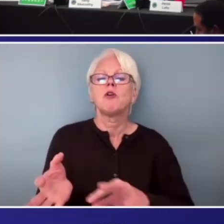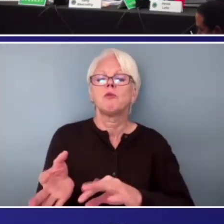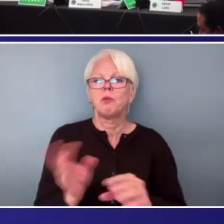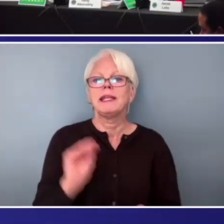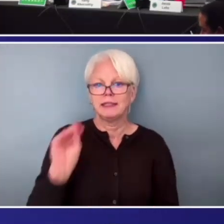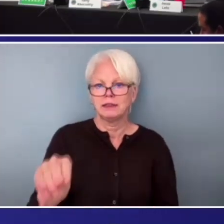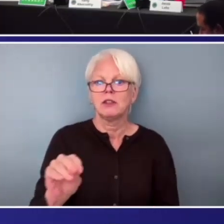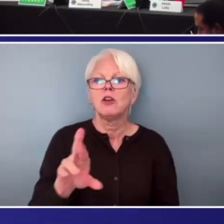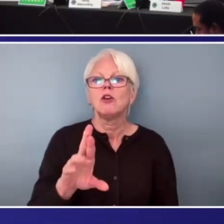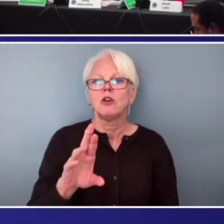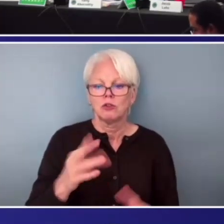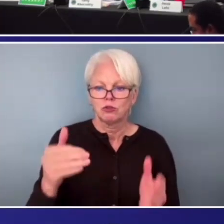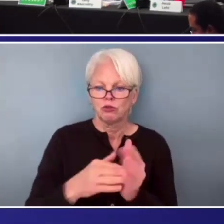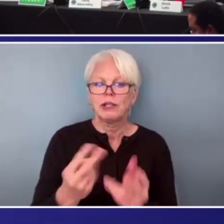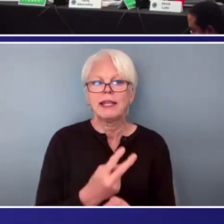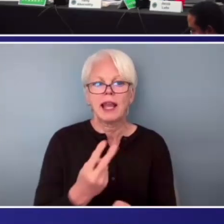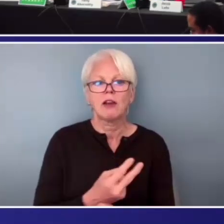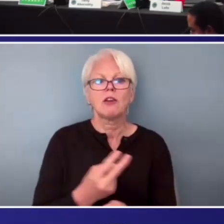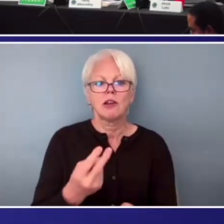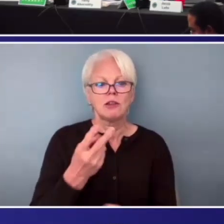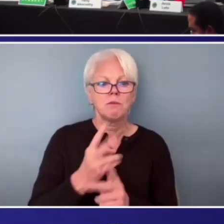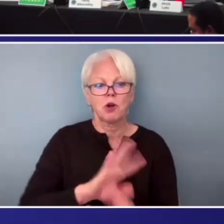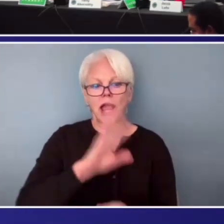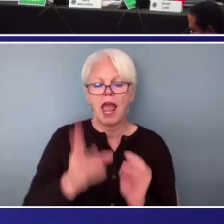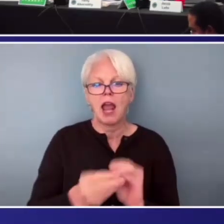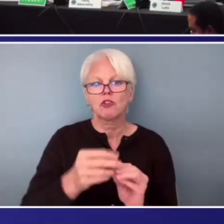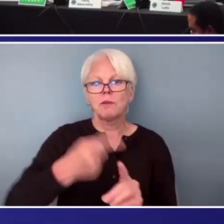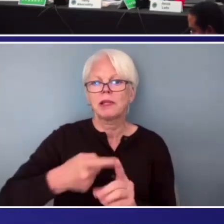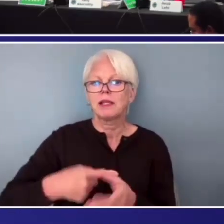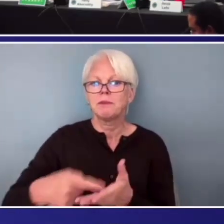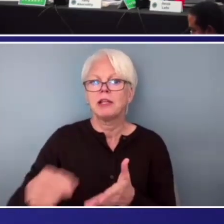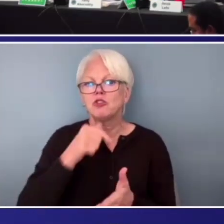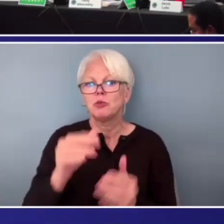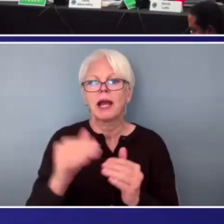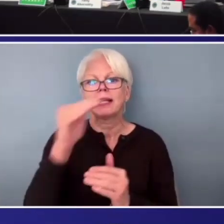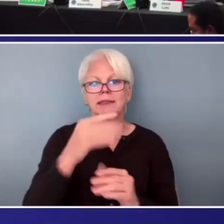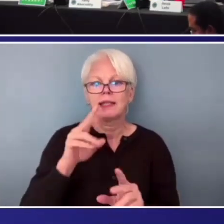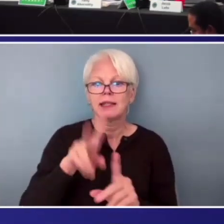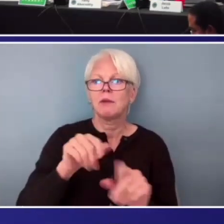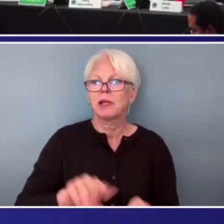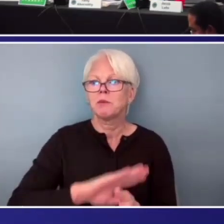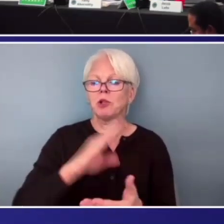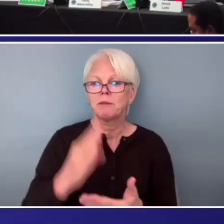borrower's aggregate monthly payment to not exceed the applicable amount. We have removed the reference to has a